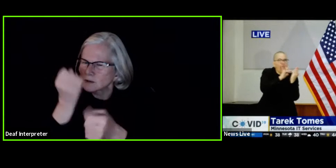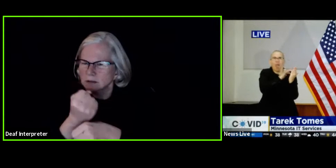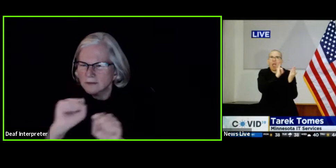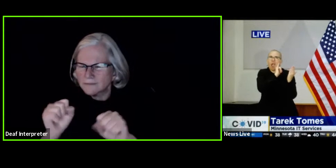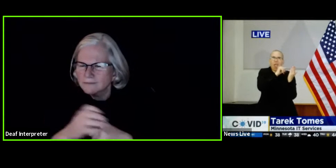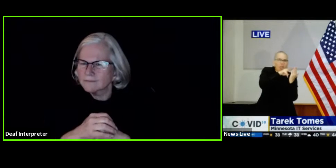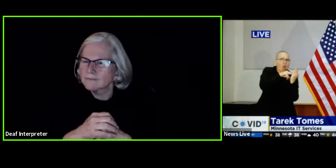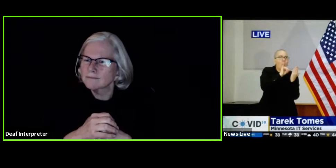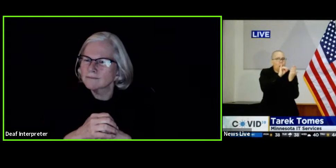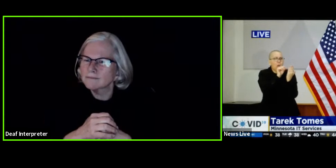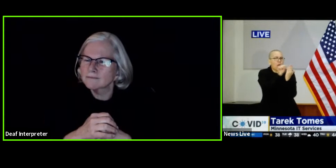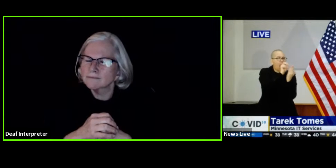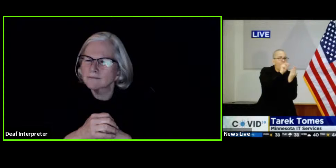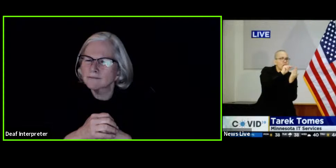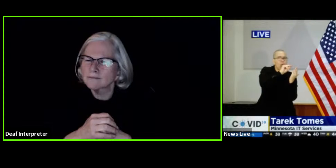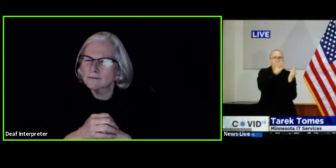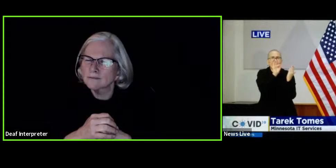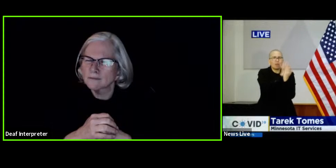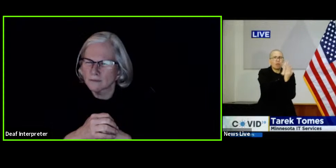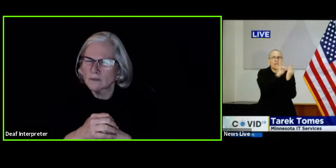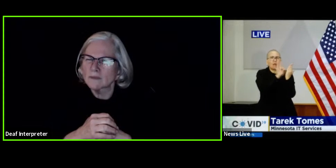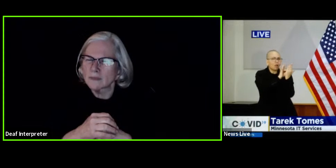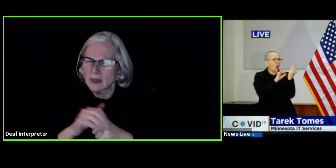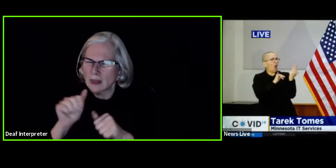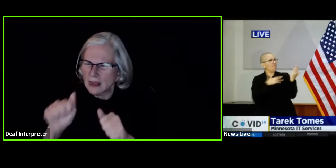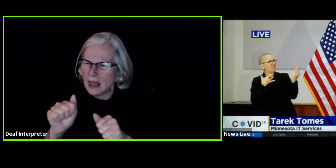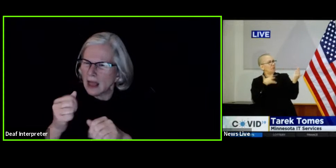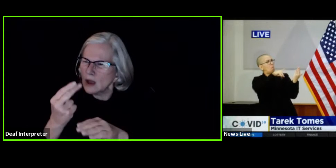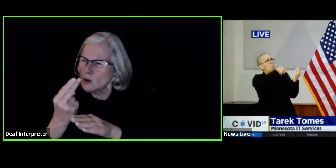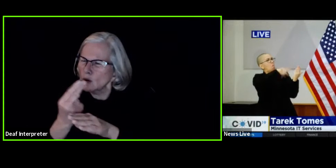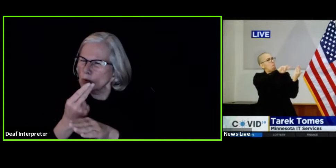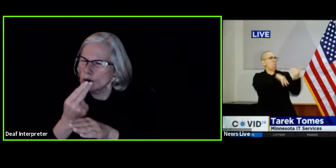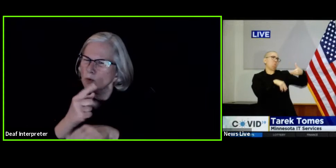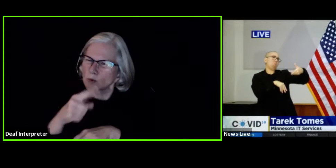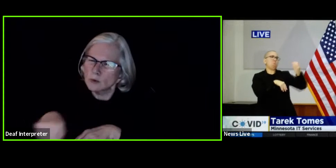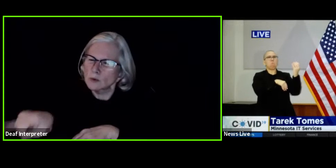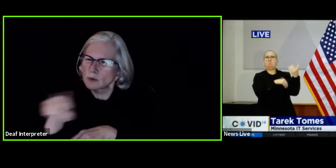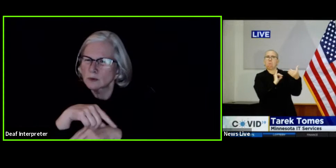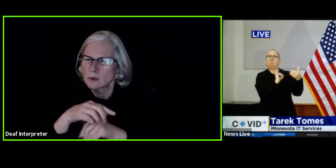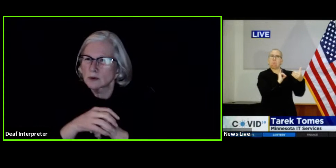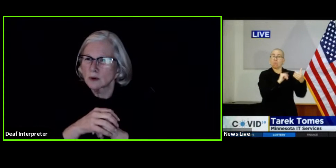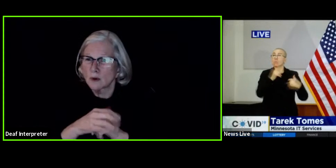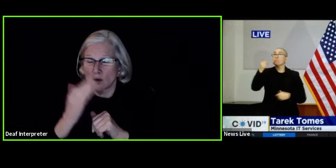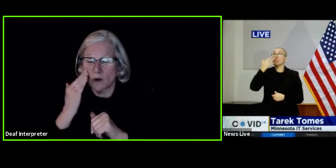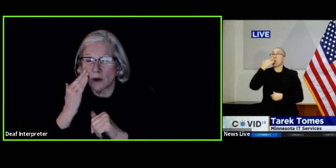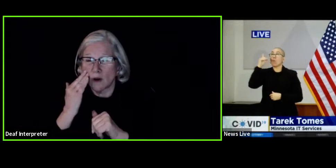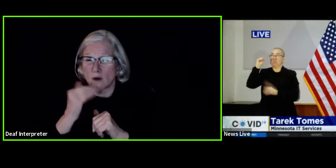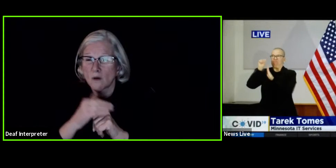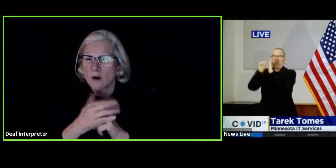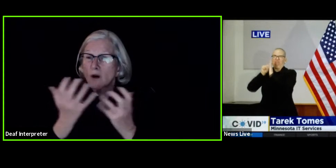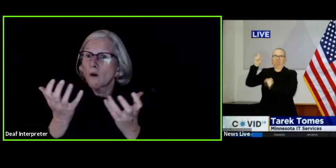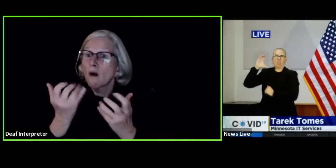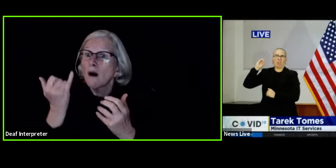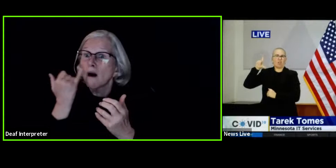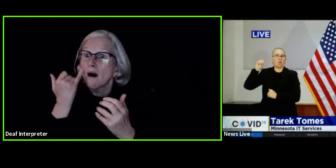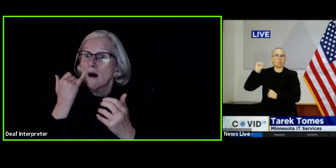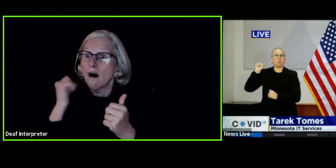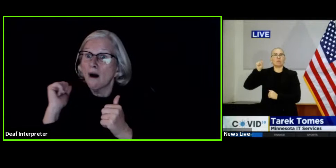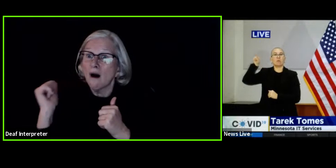THAT AS A BACKDROP. BUT WHAT WE KNOW IS WHEN IT'S NOT A BROAD COMMUNITY JOINT EFFORT, YOU KNOW, THAT THE POTENTIAL OF